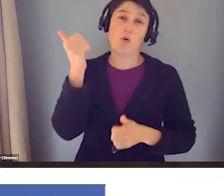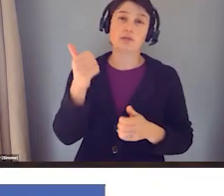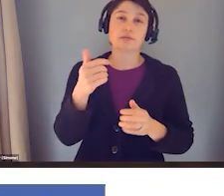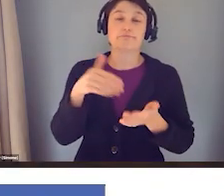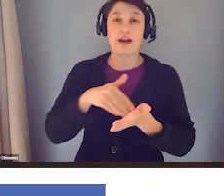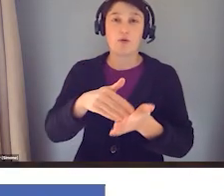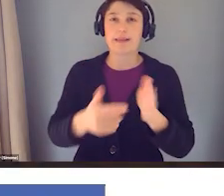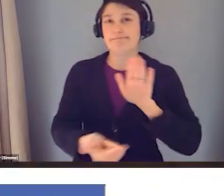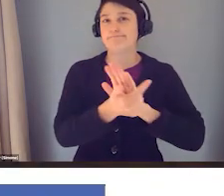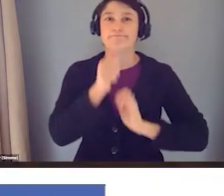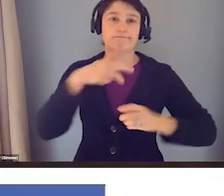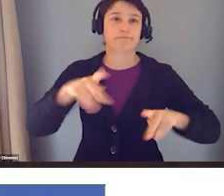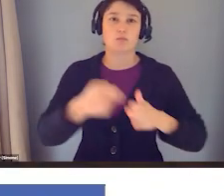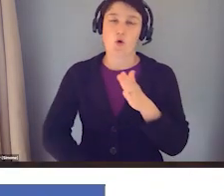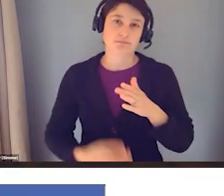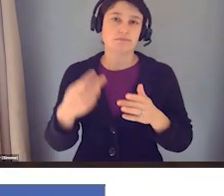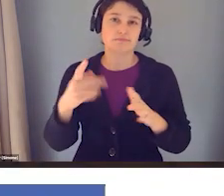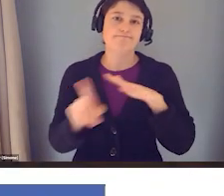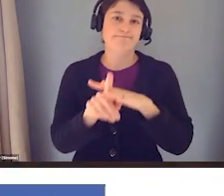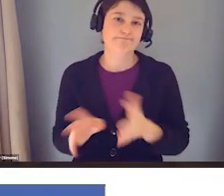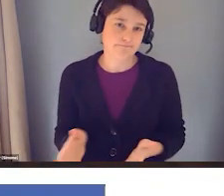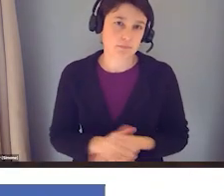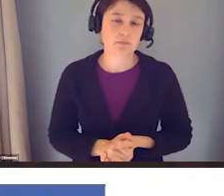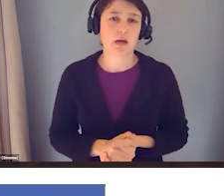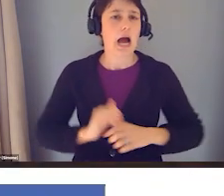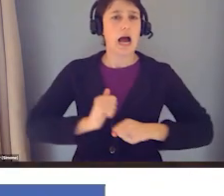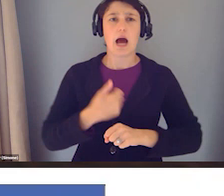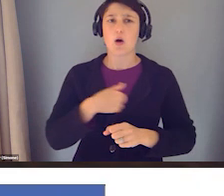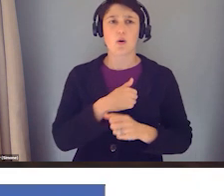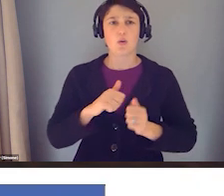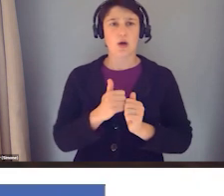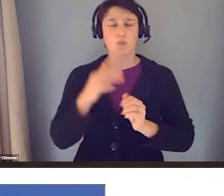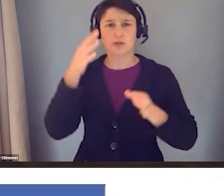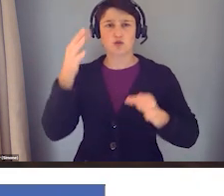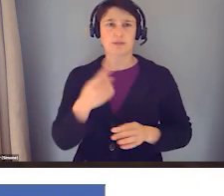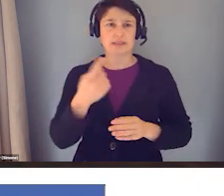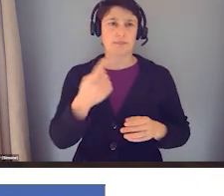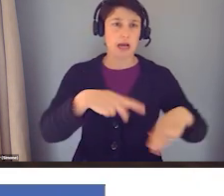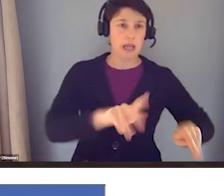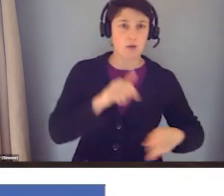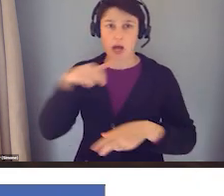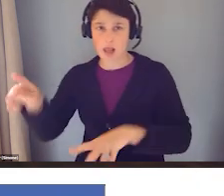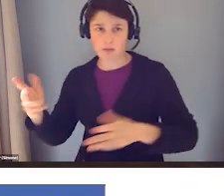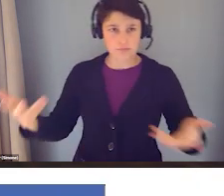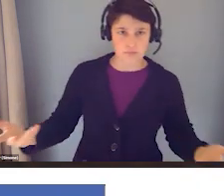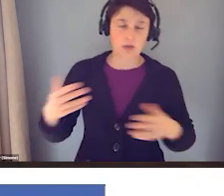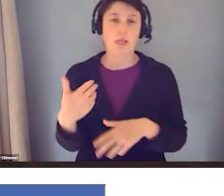So how do we determine whether something is unallowable or allowable? There are three big rules in the Uniform Guidance that we obviously follow.